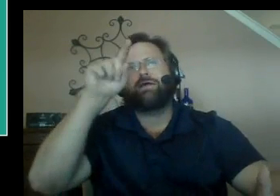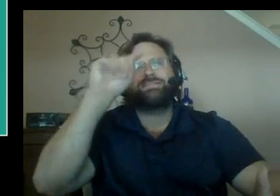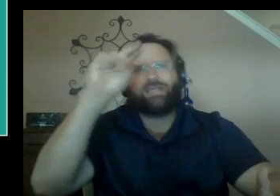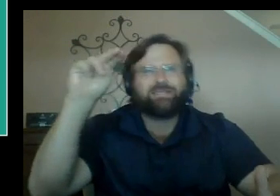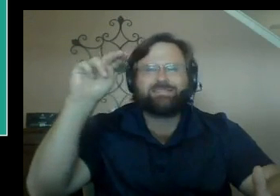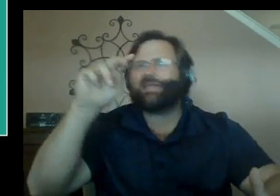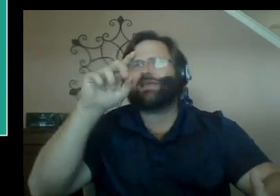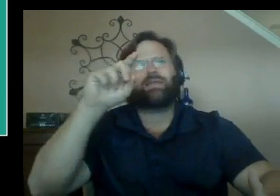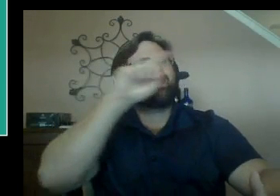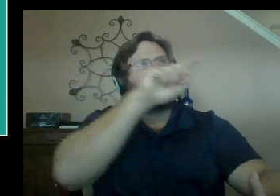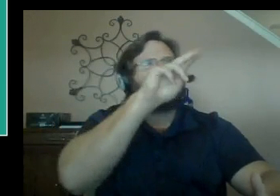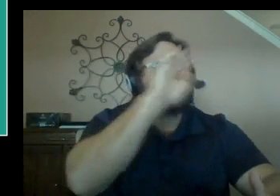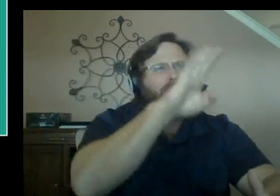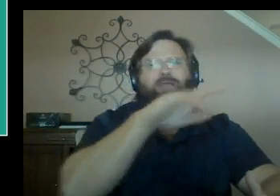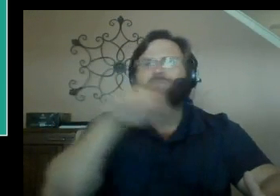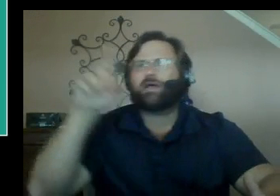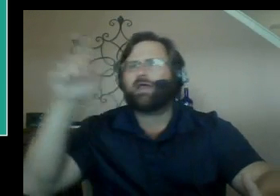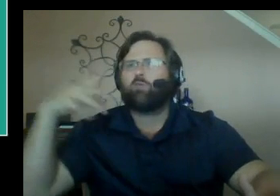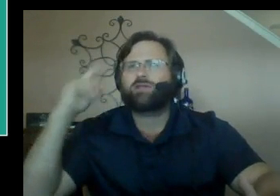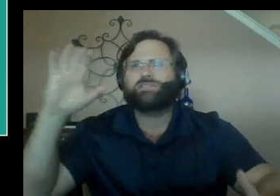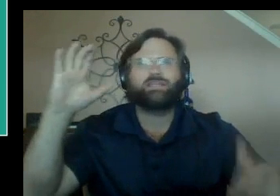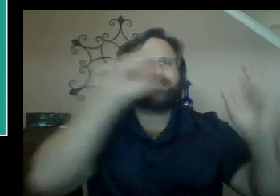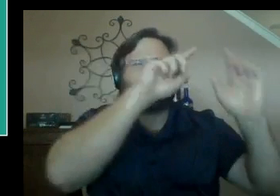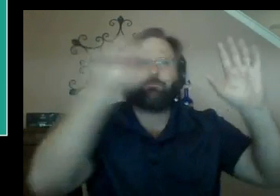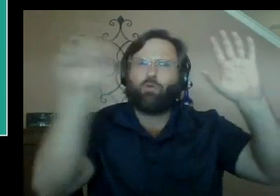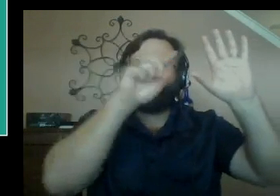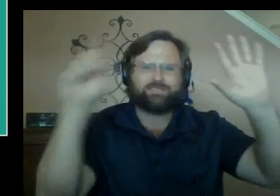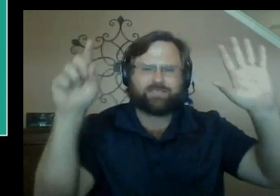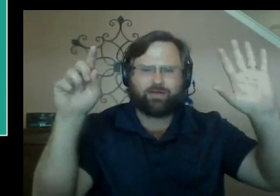Tennessee and Nebraska and Washington DC and I'm pointing in these areas